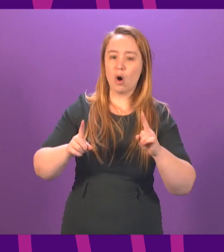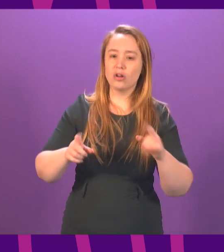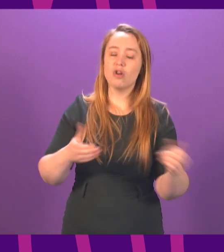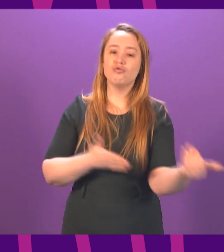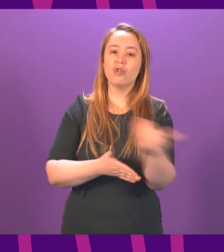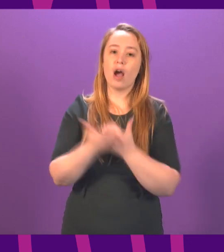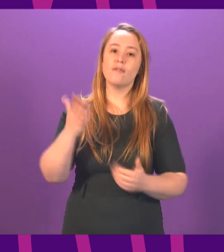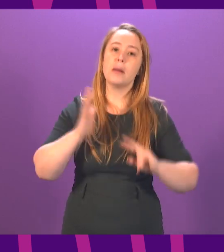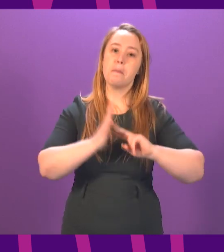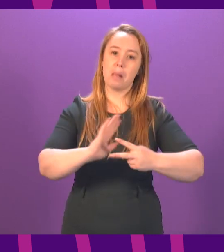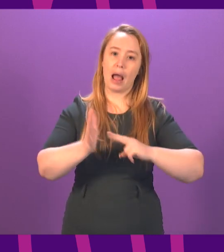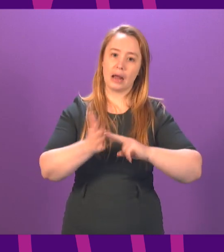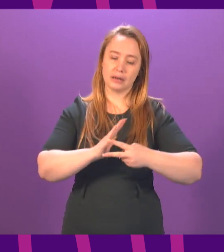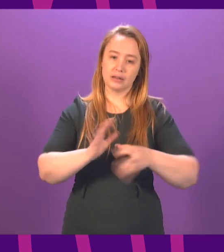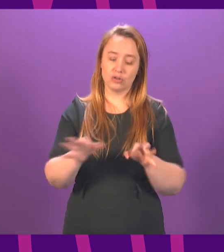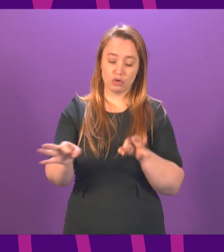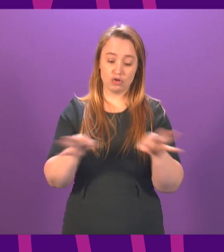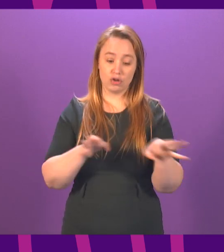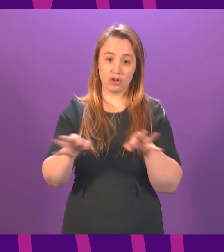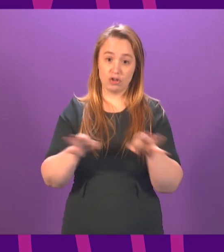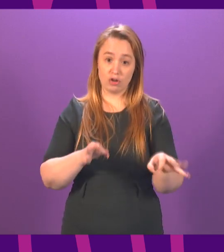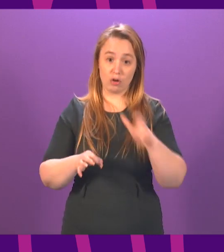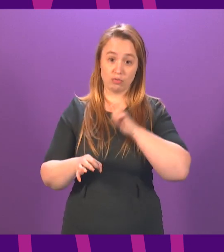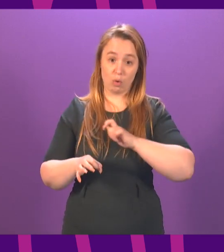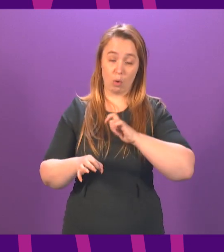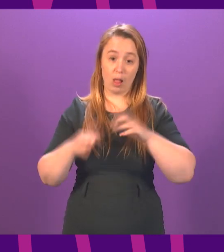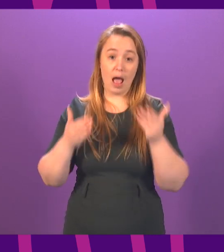given its strategic role as a driver of the Scottish economy.